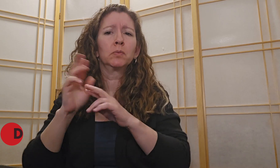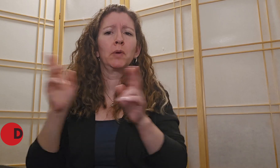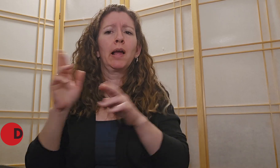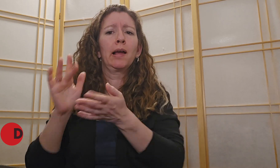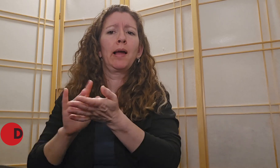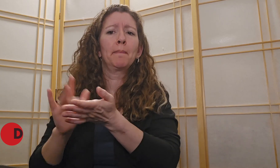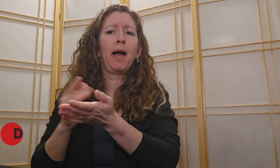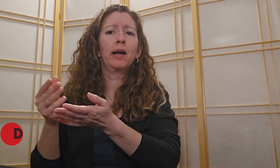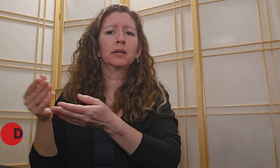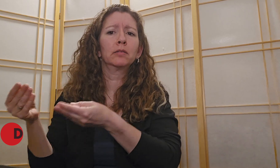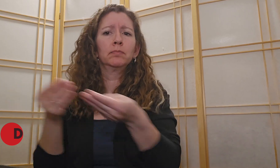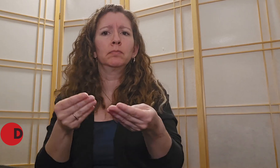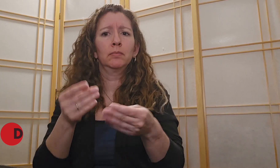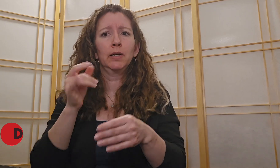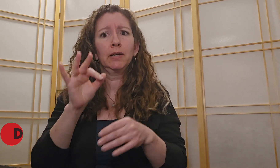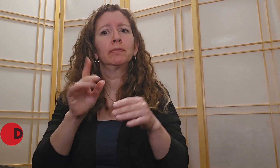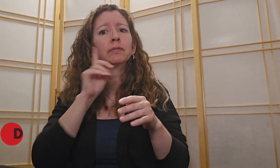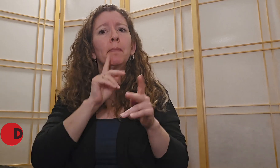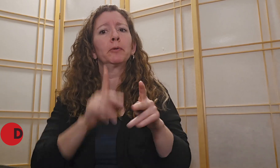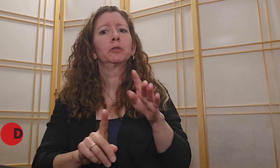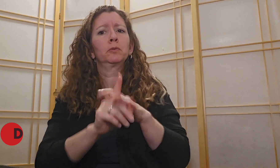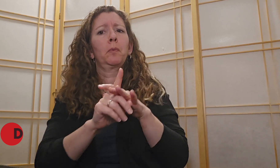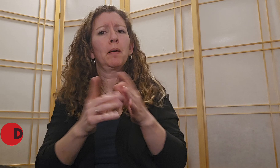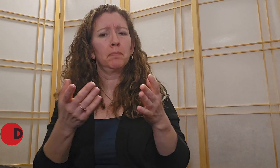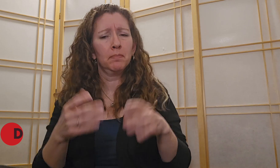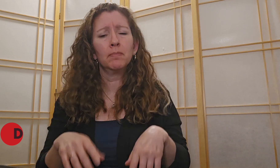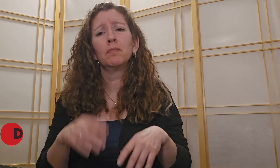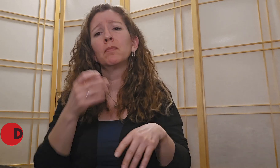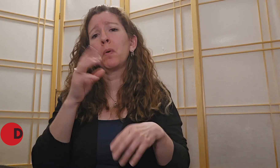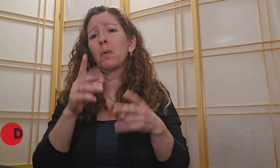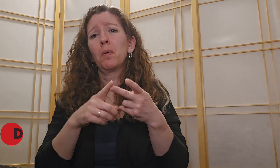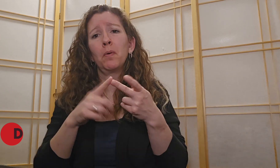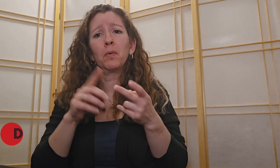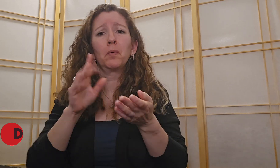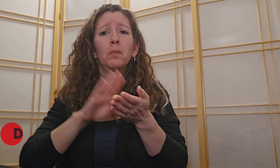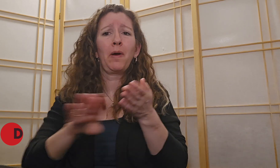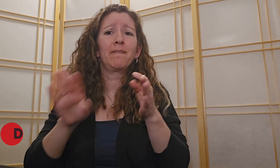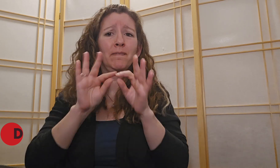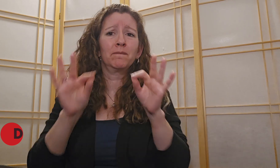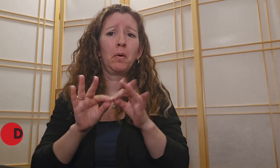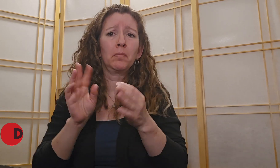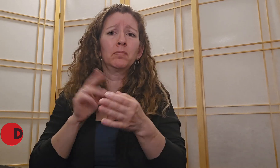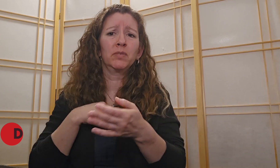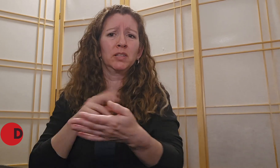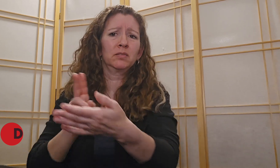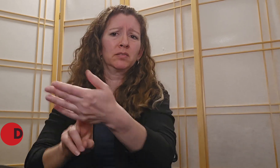then I would suggest two options: first, they could have video remote interpreting services available and use, like an iPad